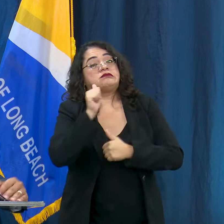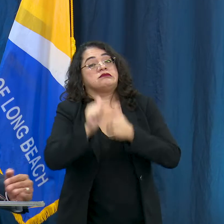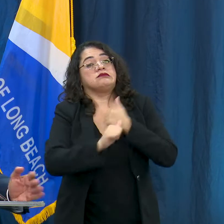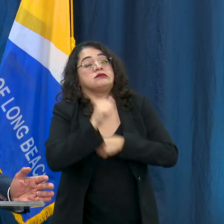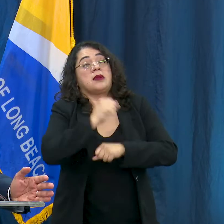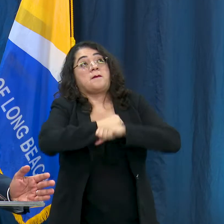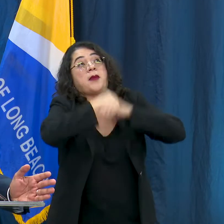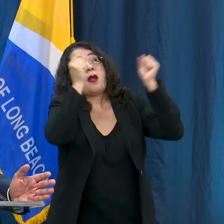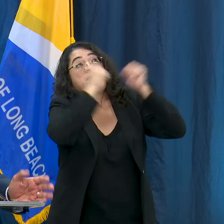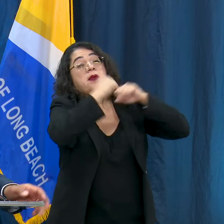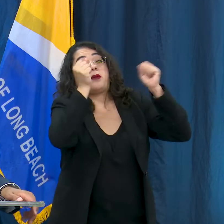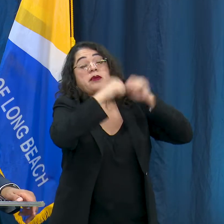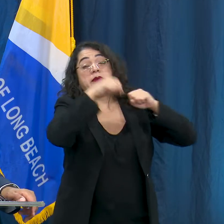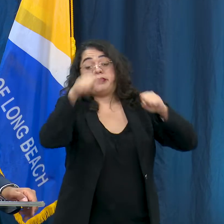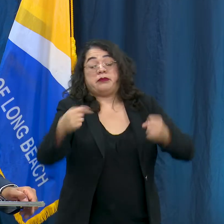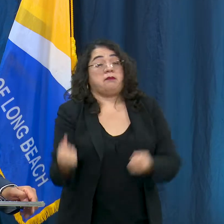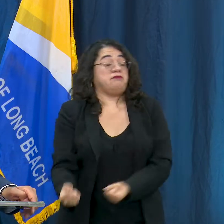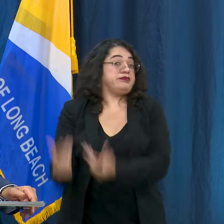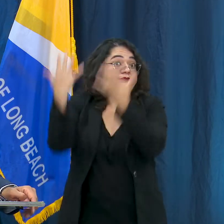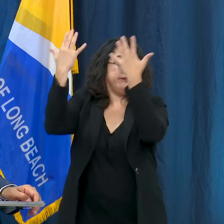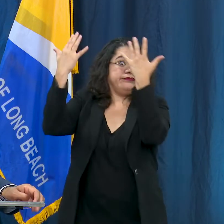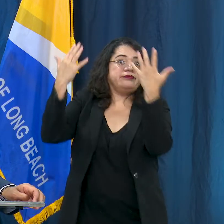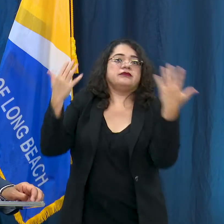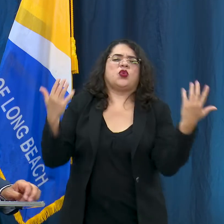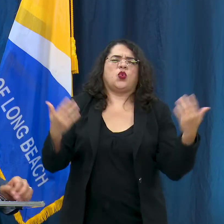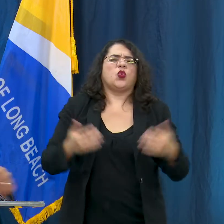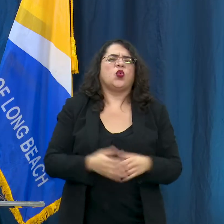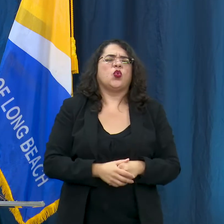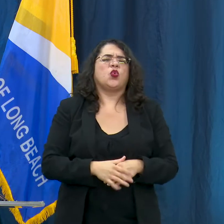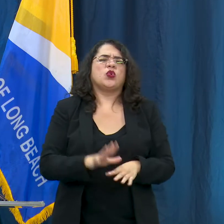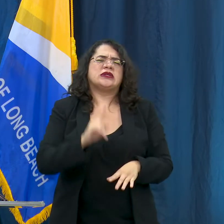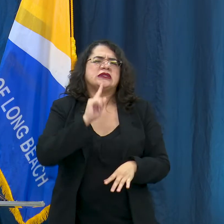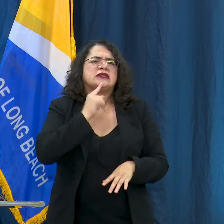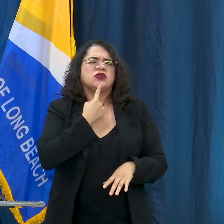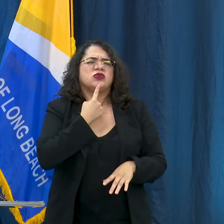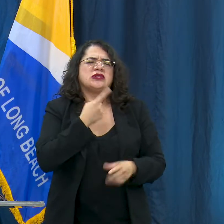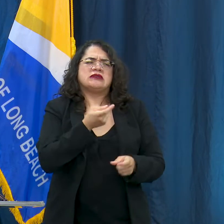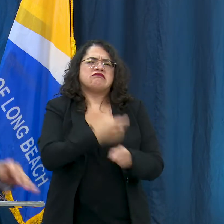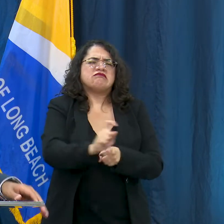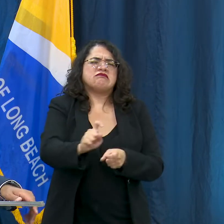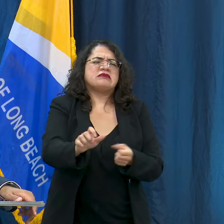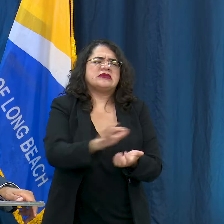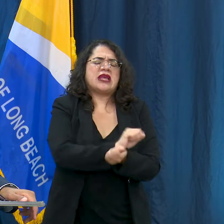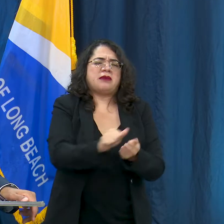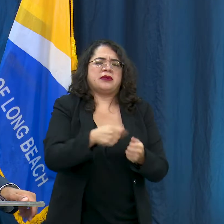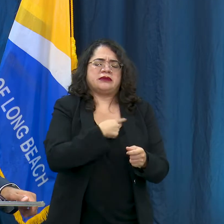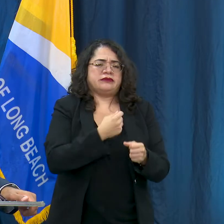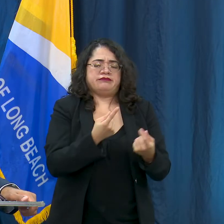and they certainly can cause a serious damage to an individual and